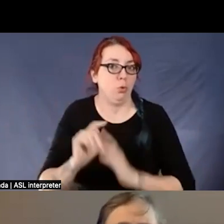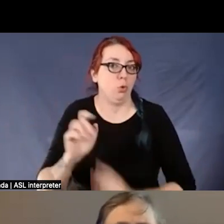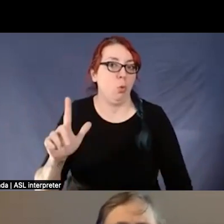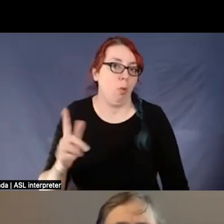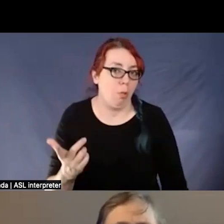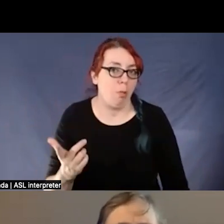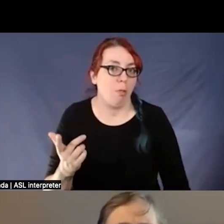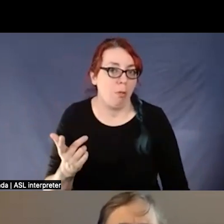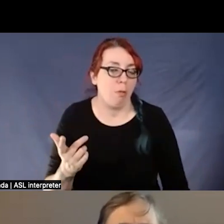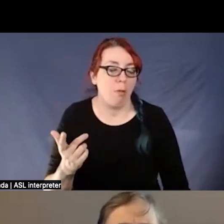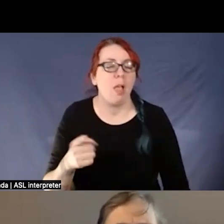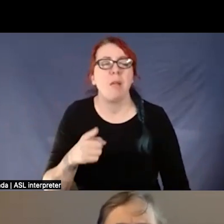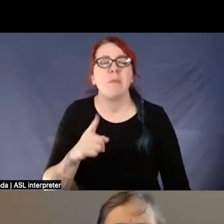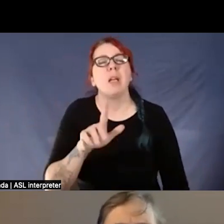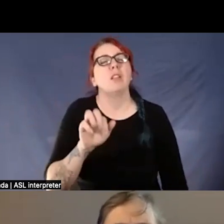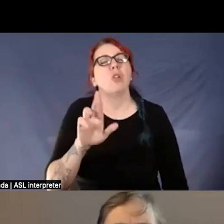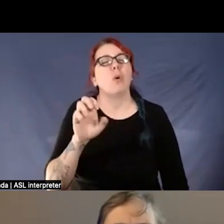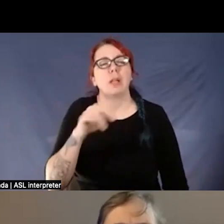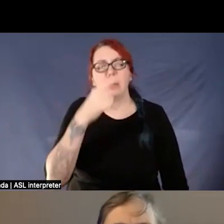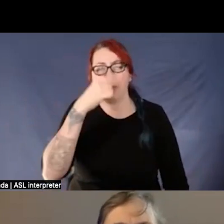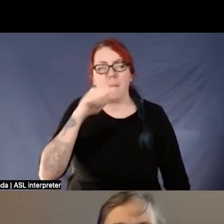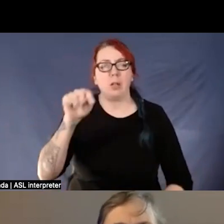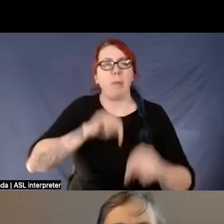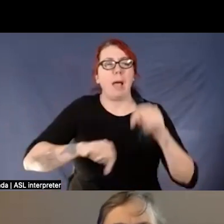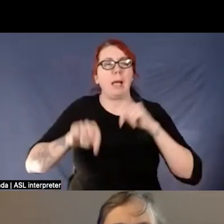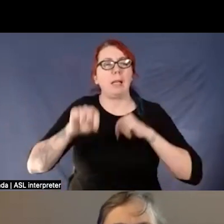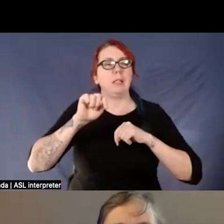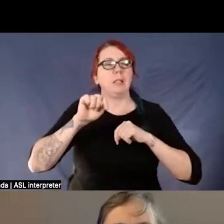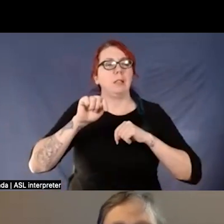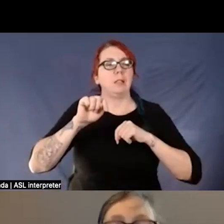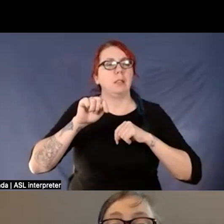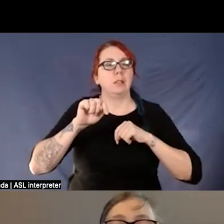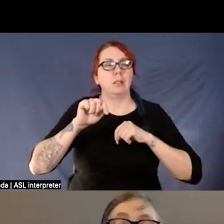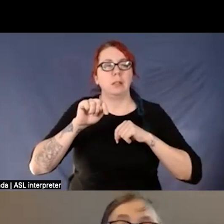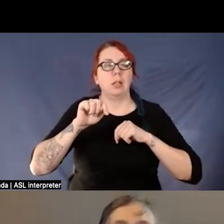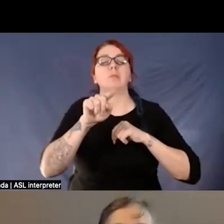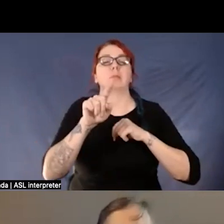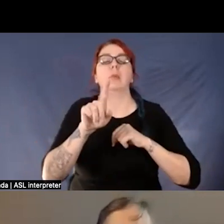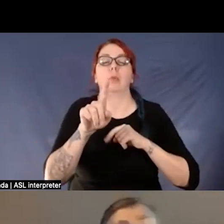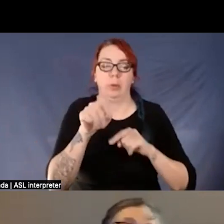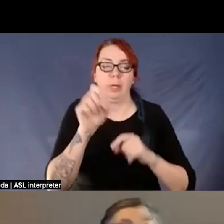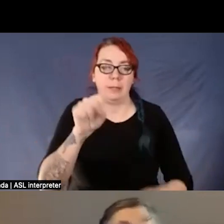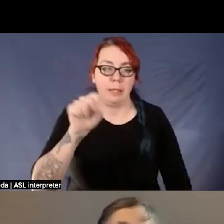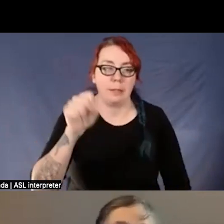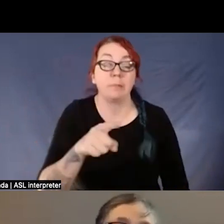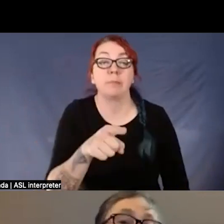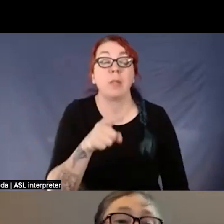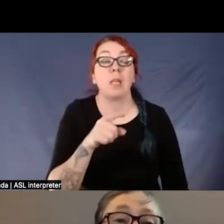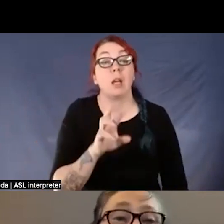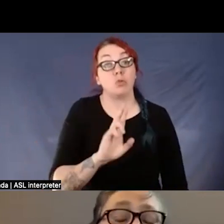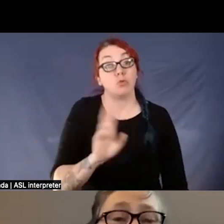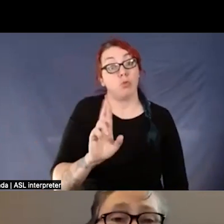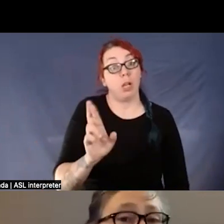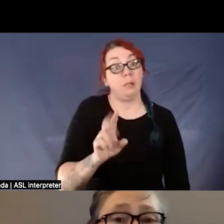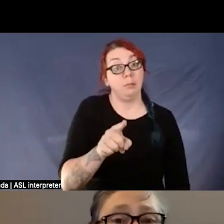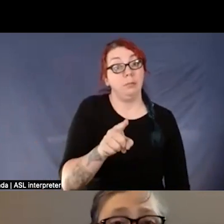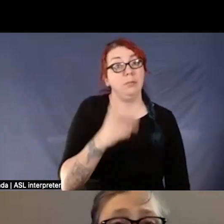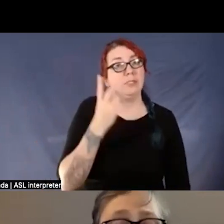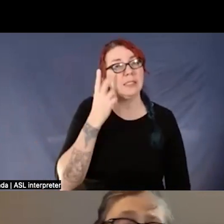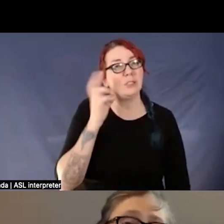Lauren, can you go back one slide? I feel like I may have missed one thing. Yeah, okay. On the right hand side, I just wanted to show you can set up all sorts of different teams